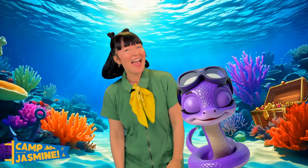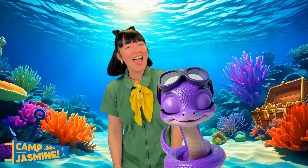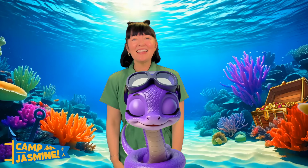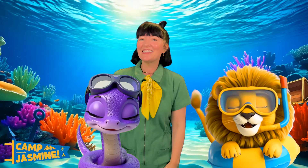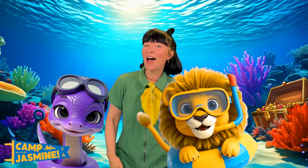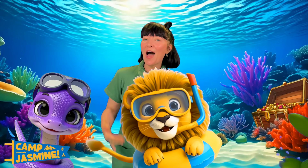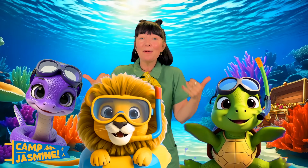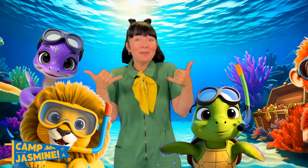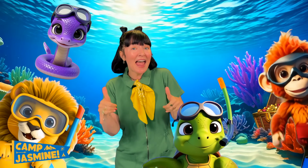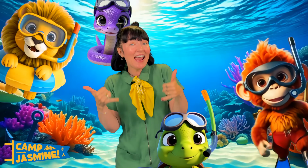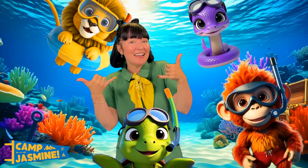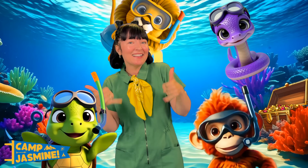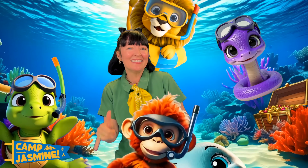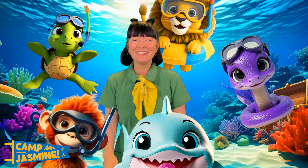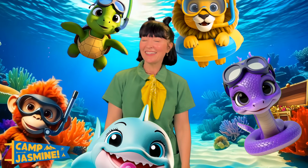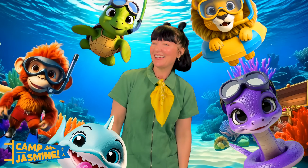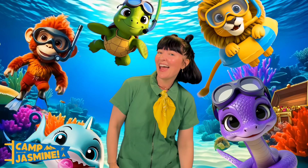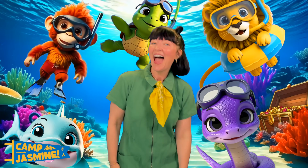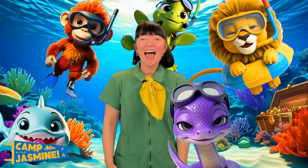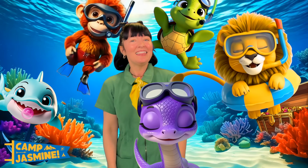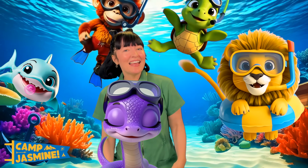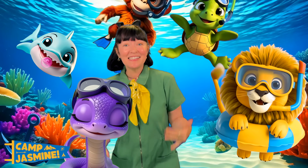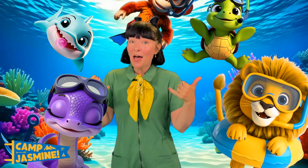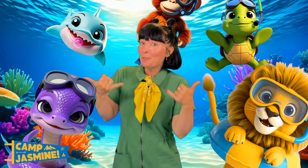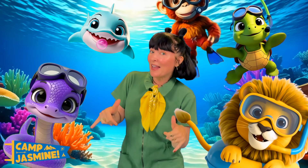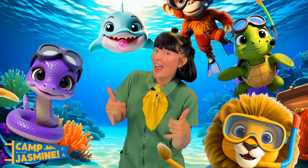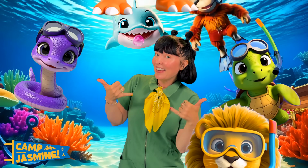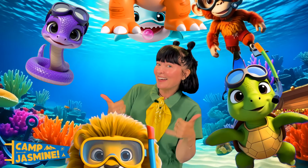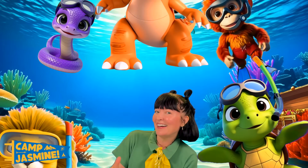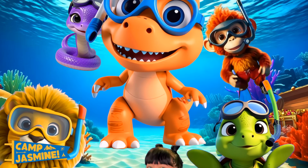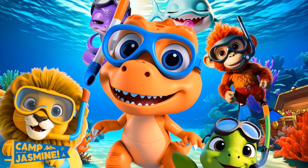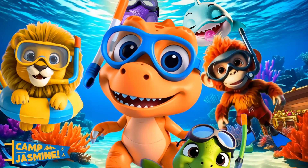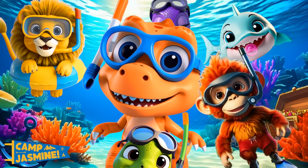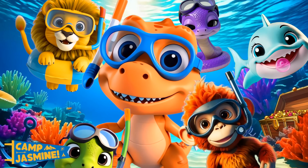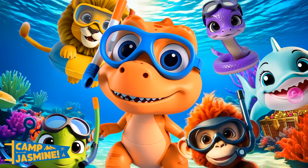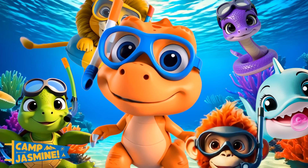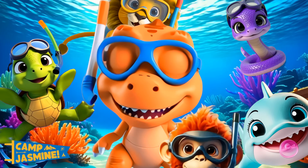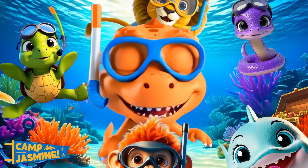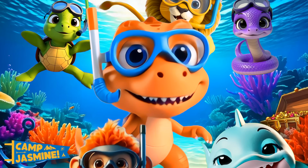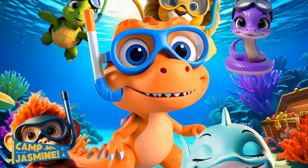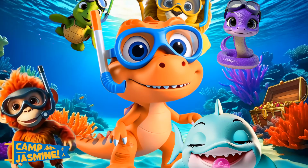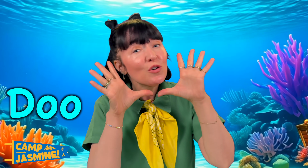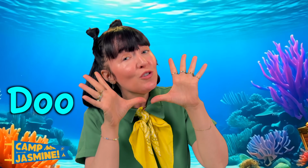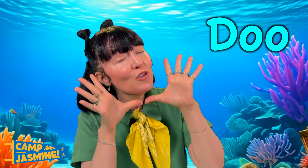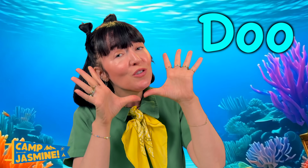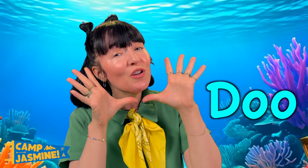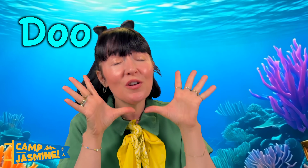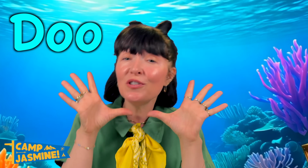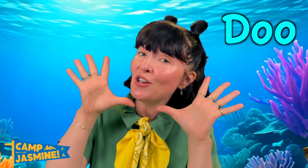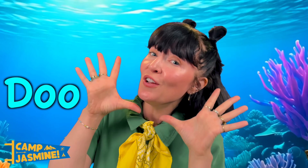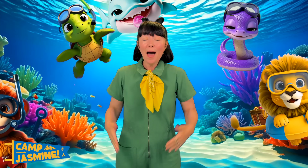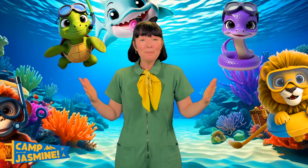Let’s all play doo doo, doo doo, doo doo